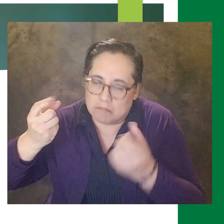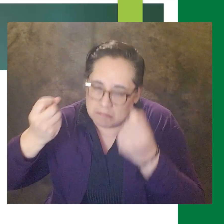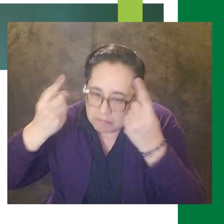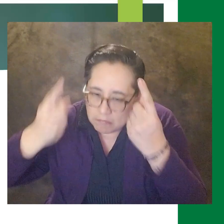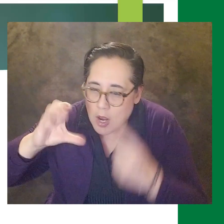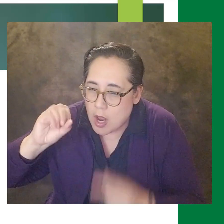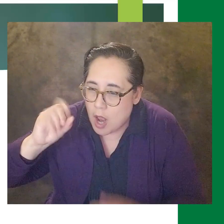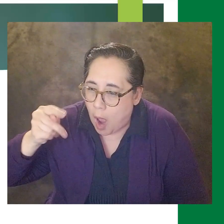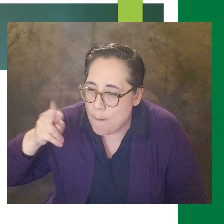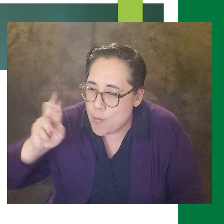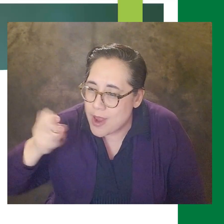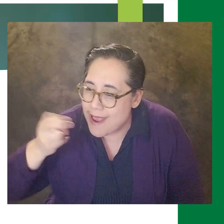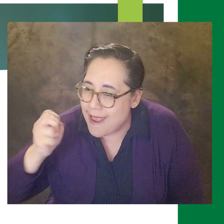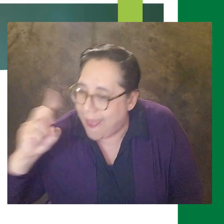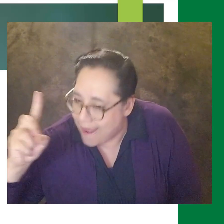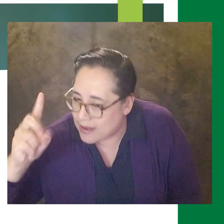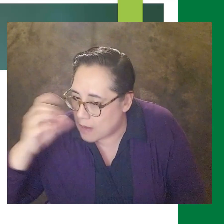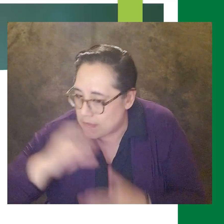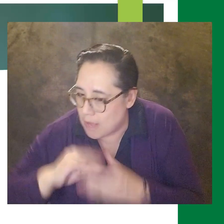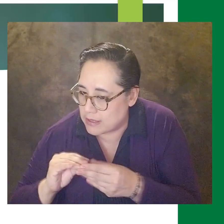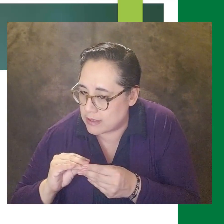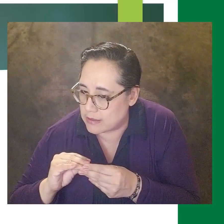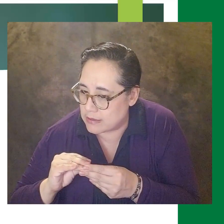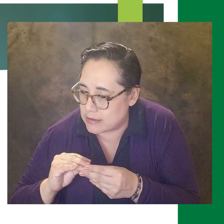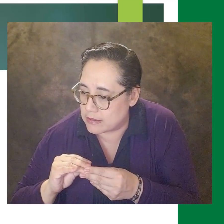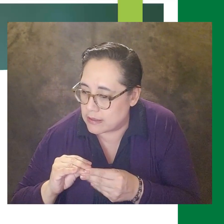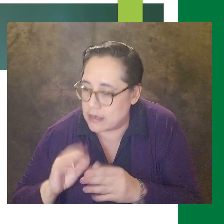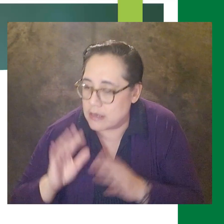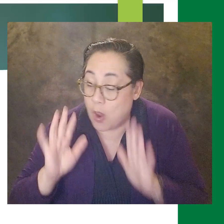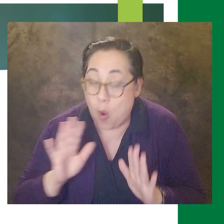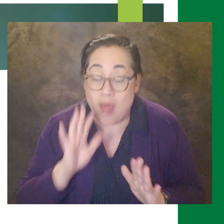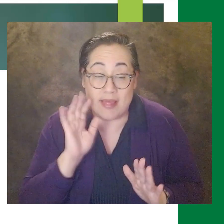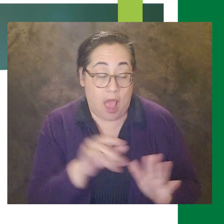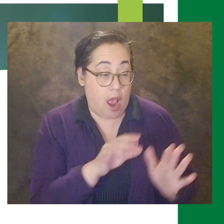The translation or interpretation may also sound correct.